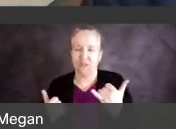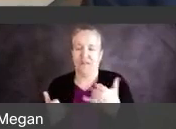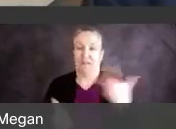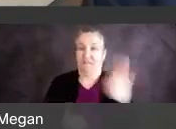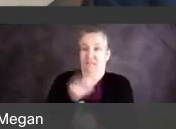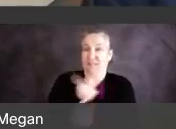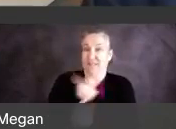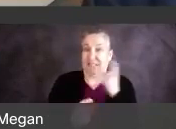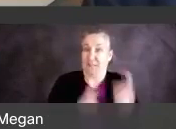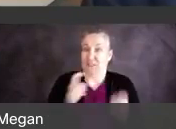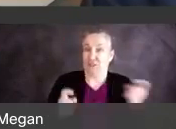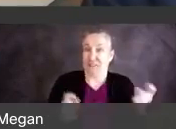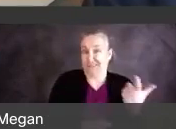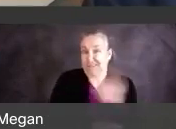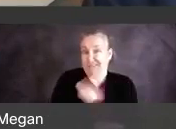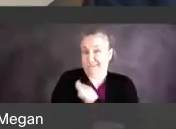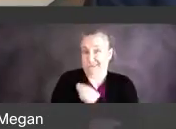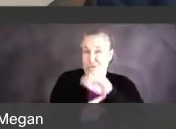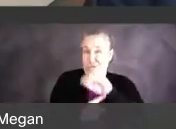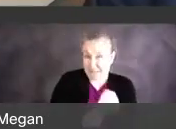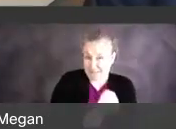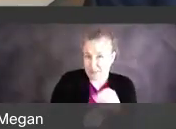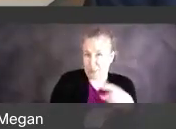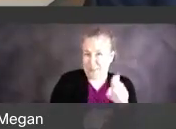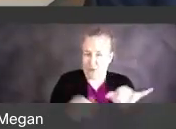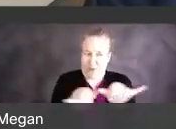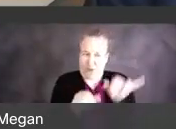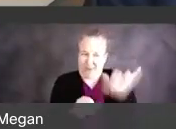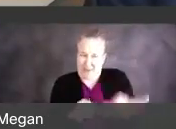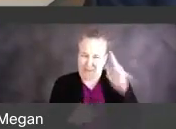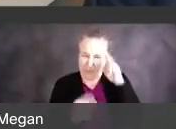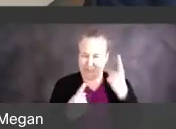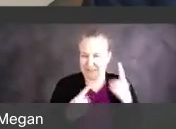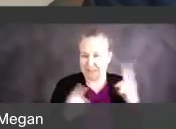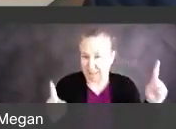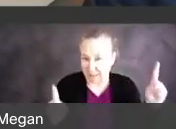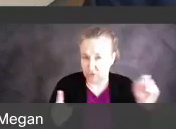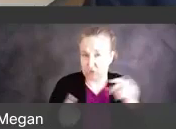should all be measuring success by. So I'm curious if, to you, does that represent kind of